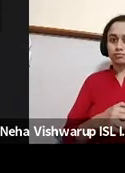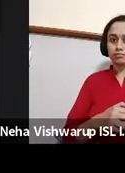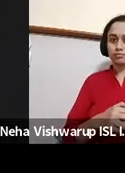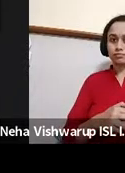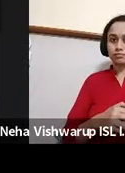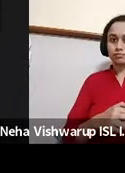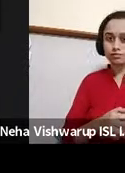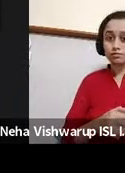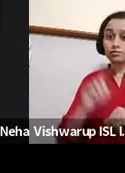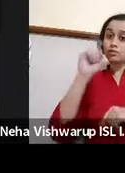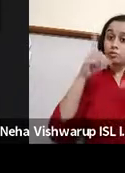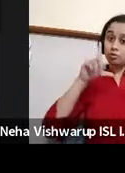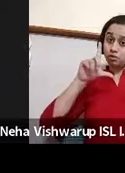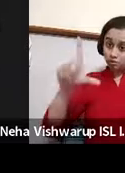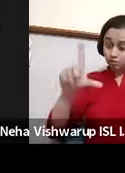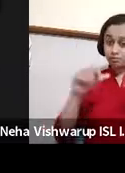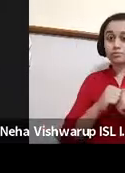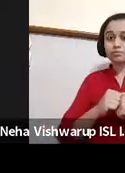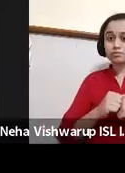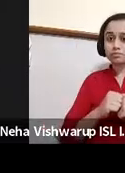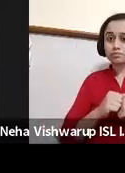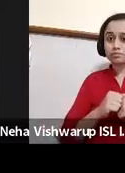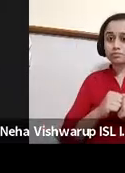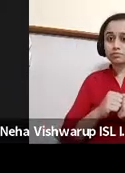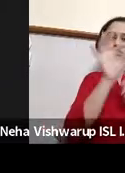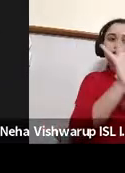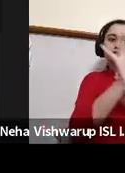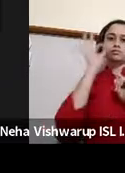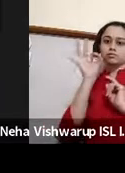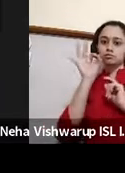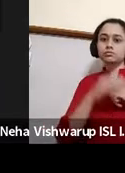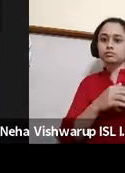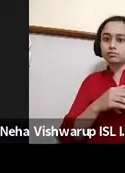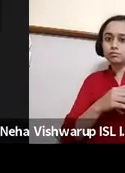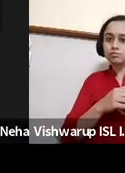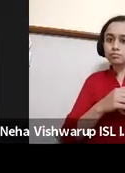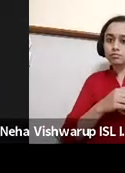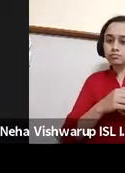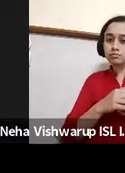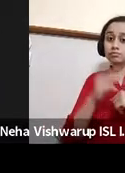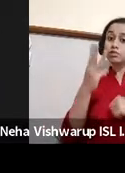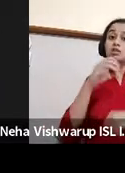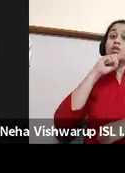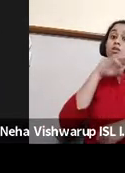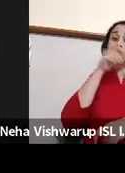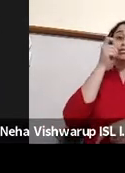one image that released um stuck out from this portion of the archive is one where these three young men are sitting shoulder to shoulder